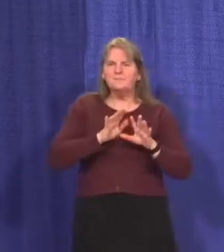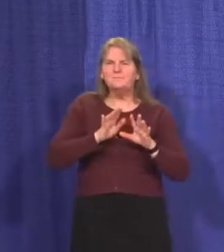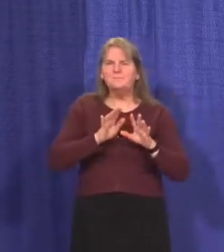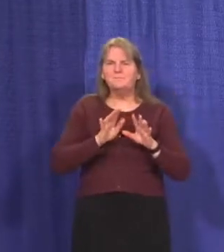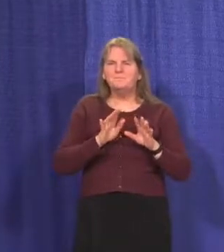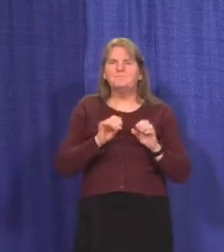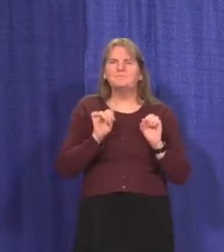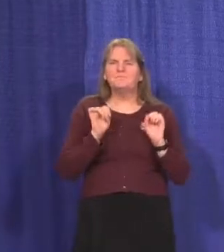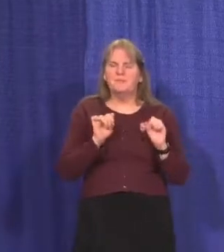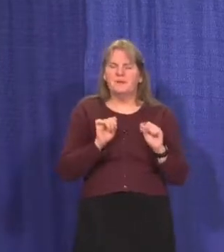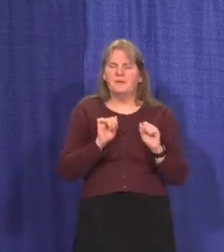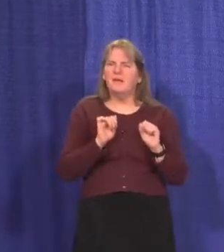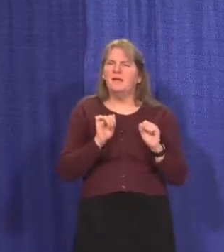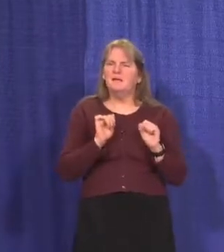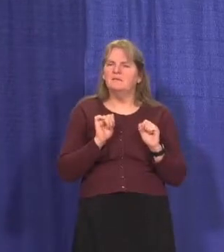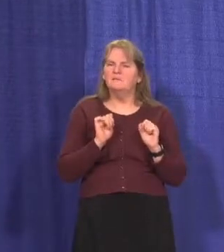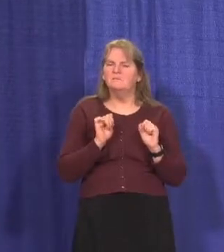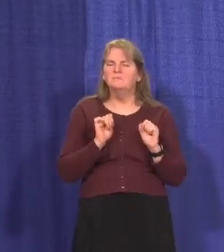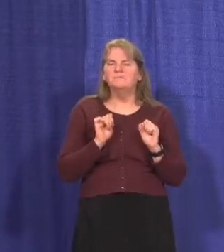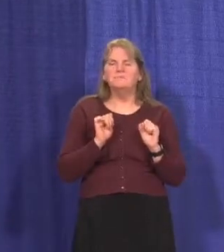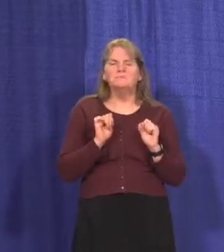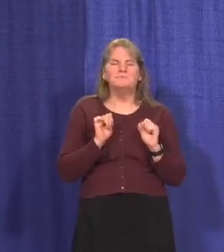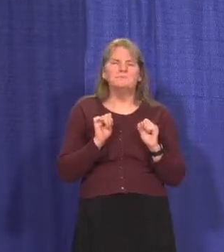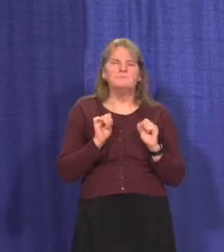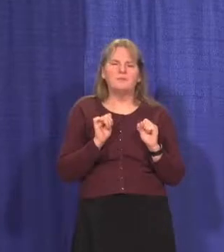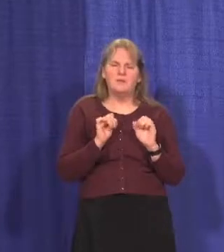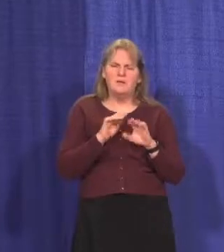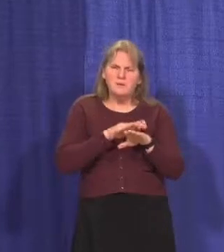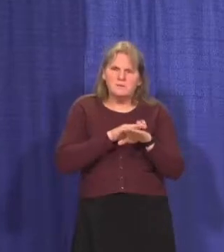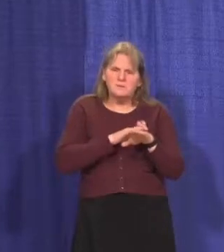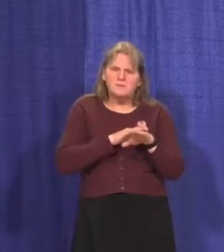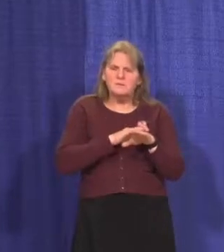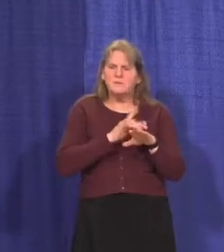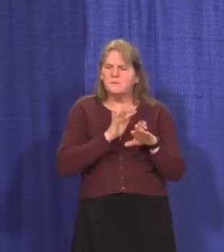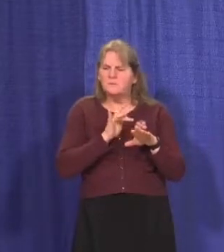and slow enough so we can avoid